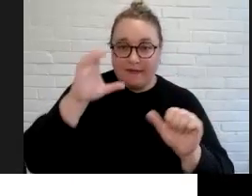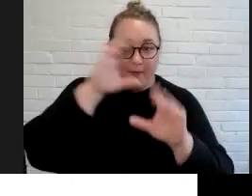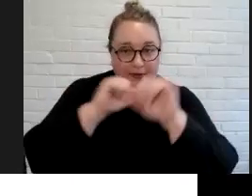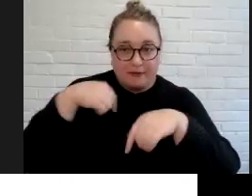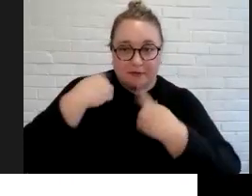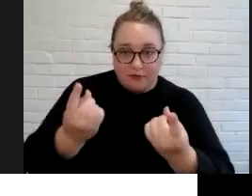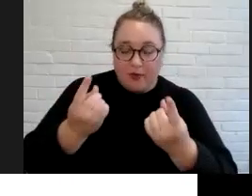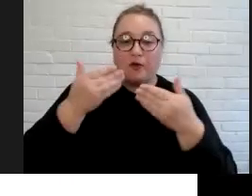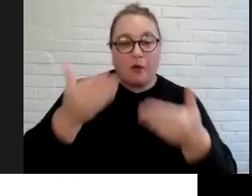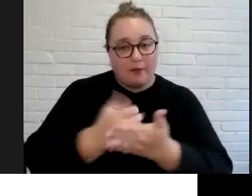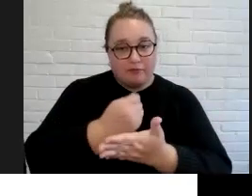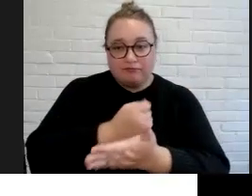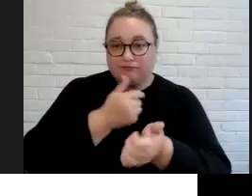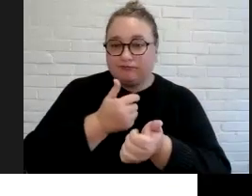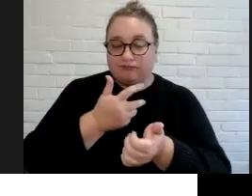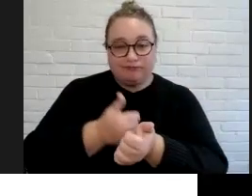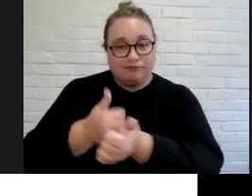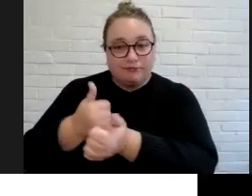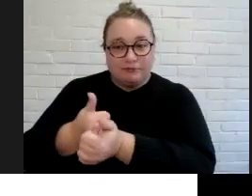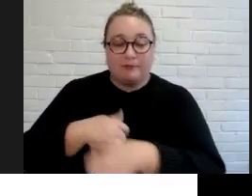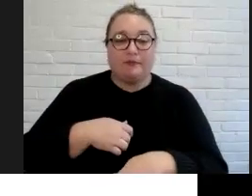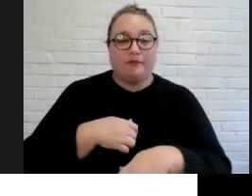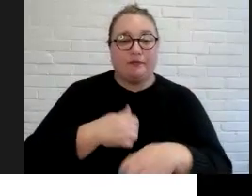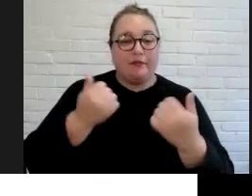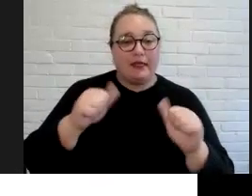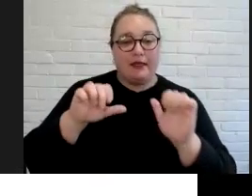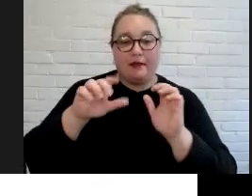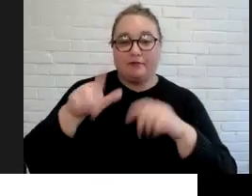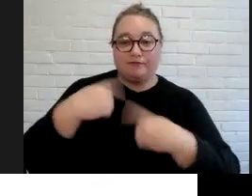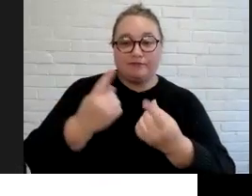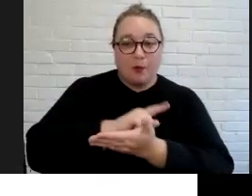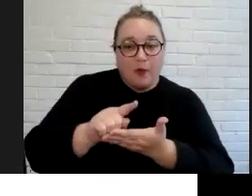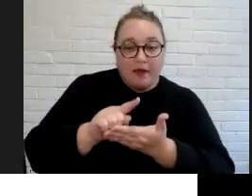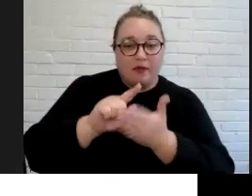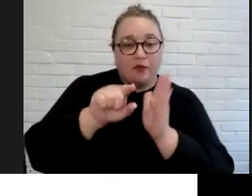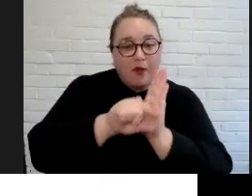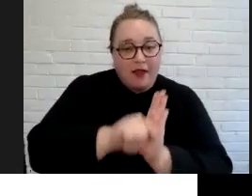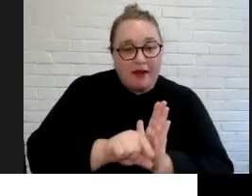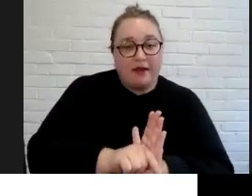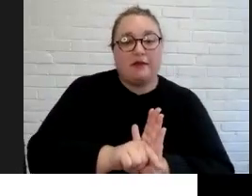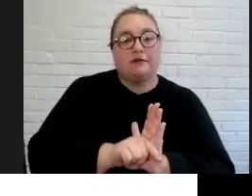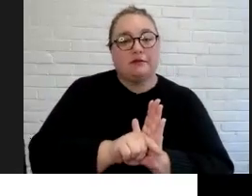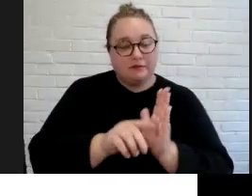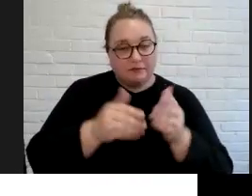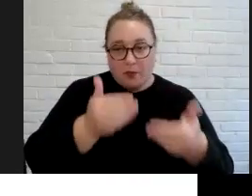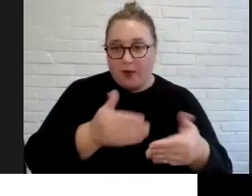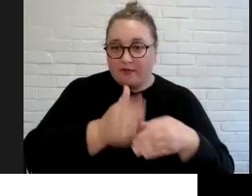she finishes up any grading that she missed from earlier in the week. And then she will post, another announcement.